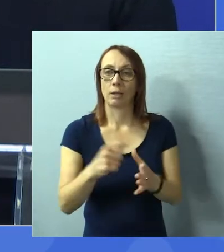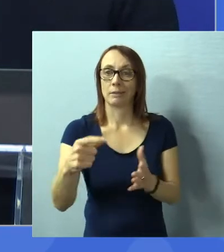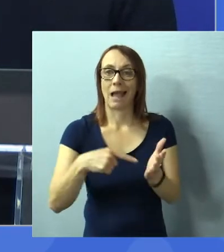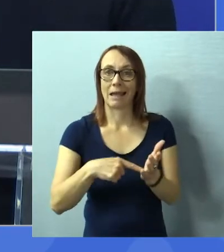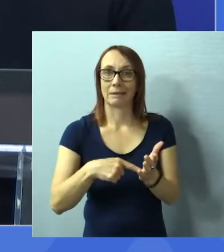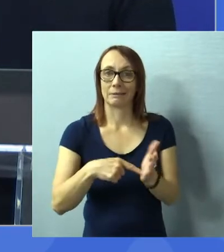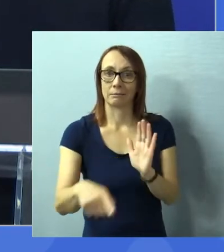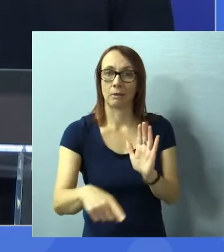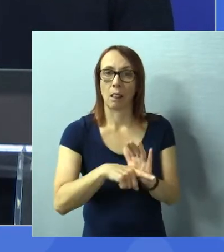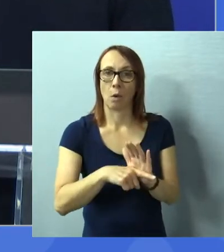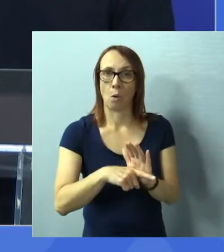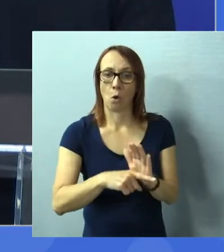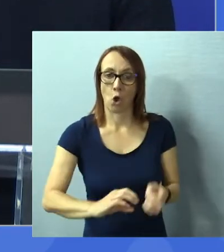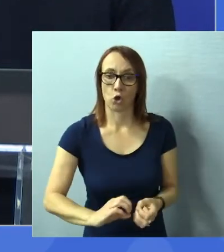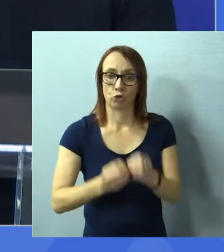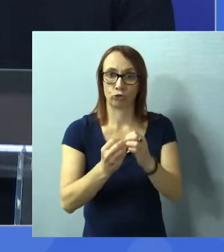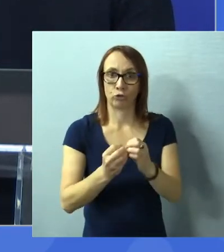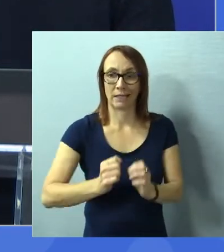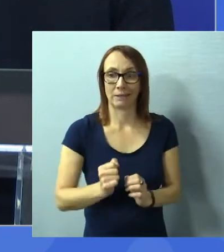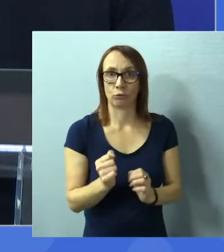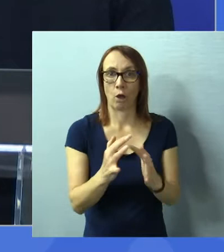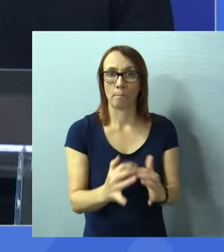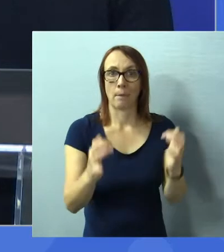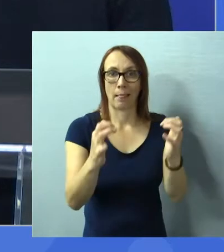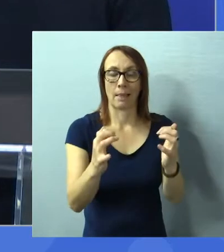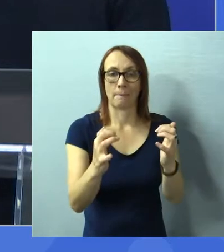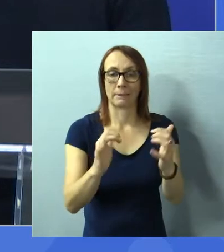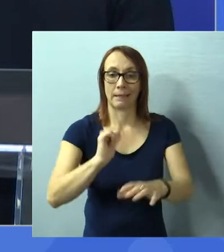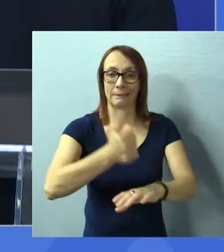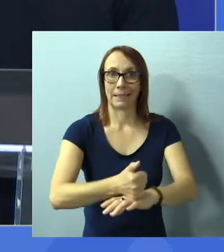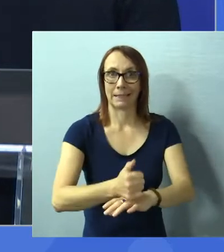created what's known as a reserved powers model of devolution what that